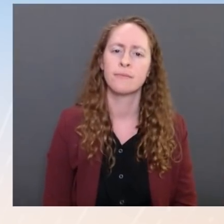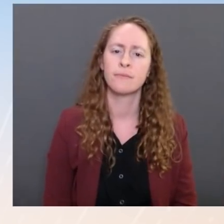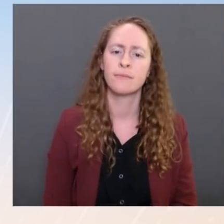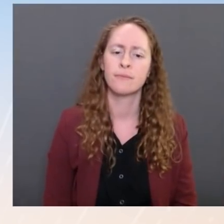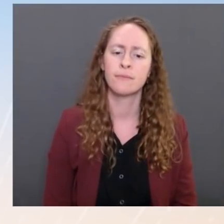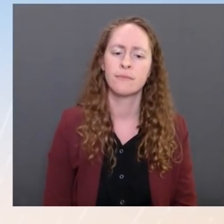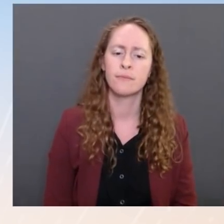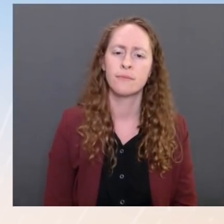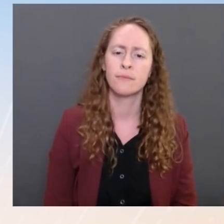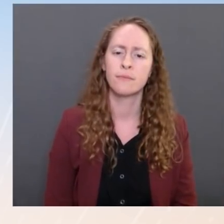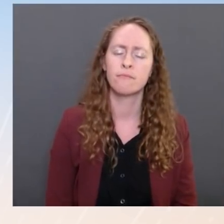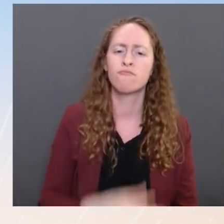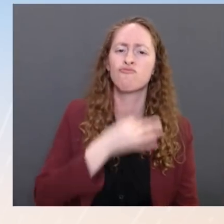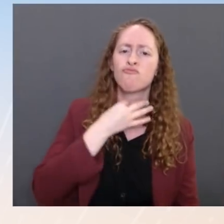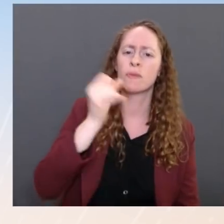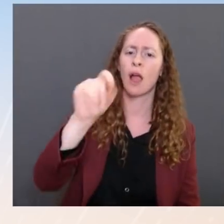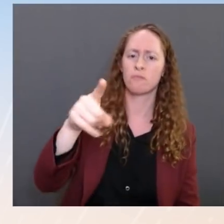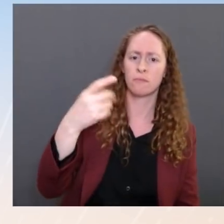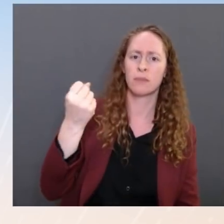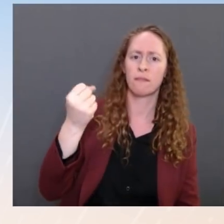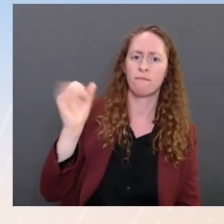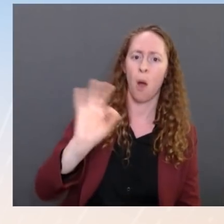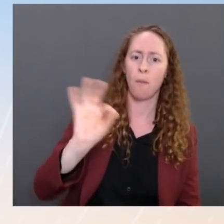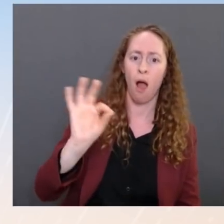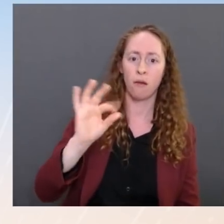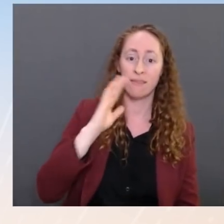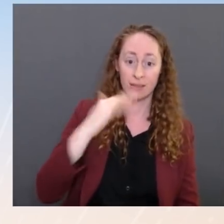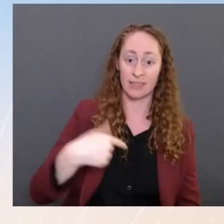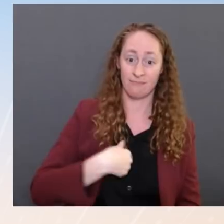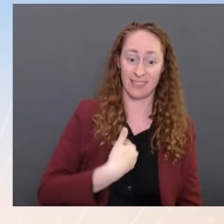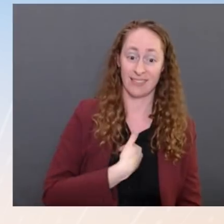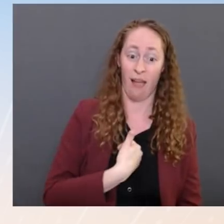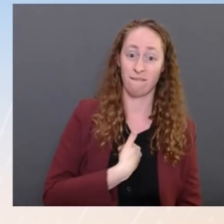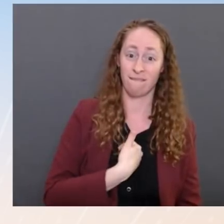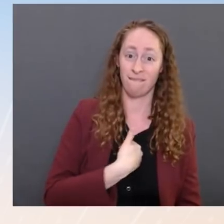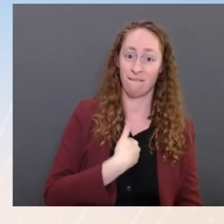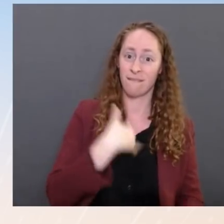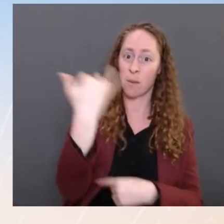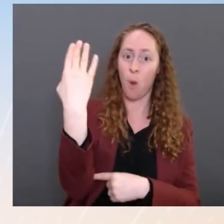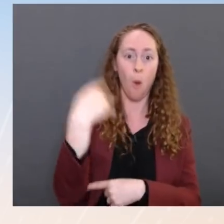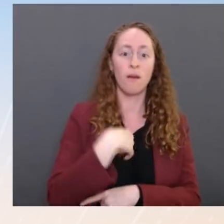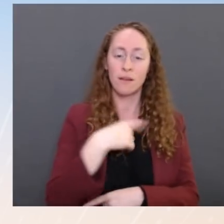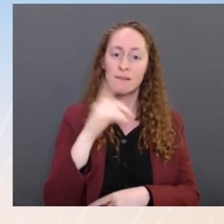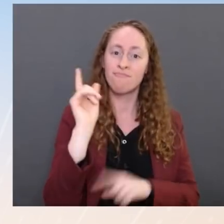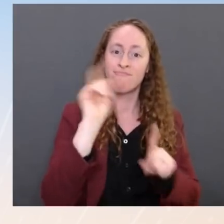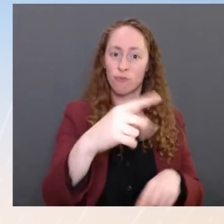still haven't found what -- what we need. When will parents be able to get the formula they need?